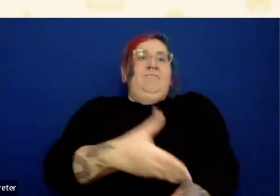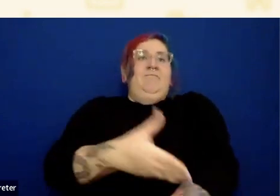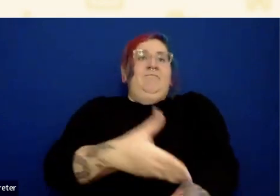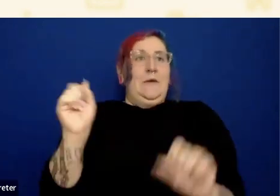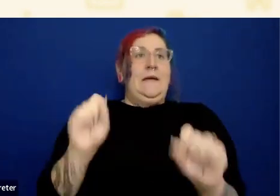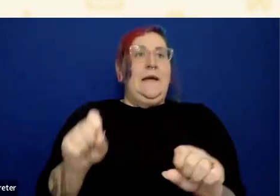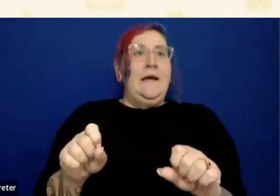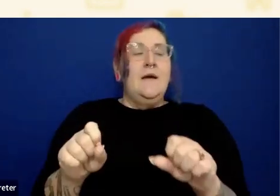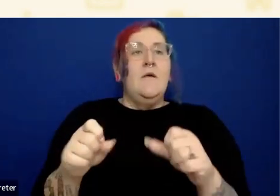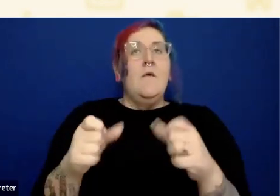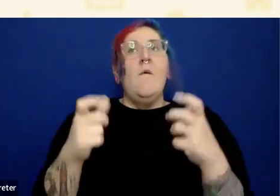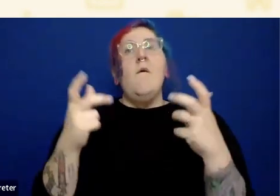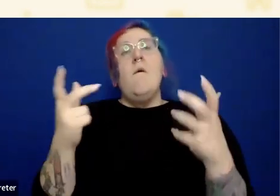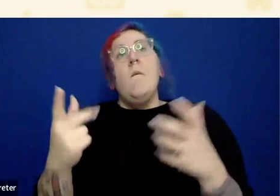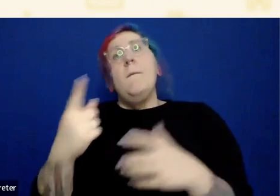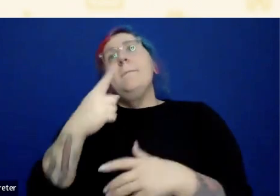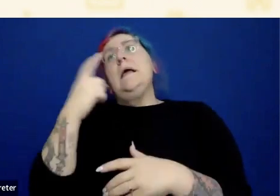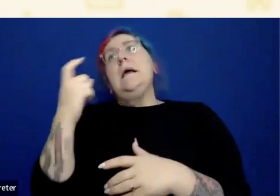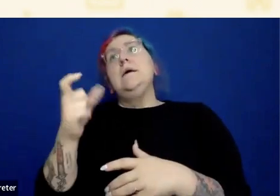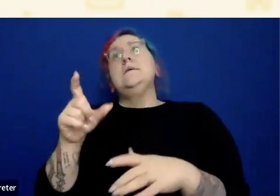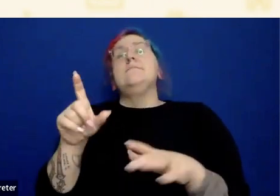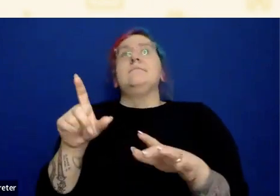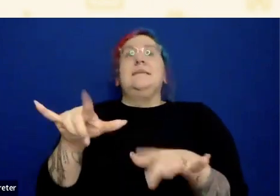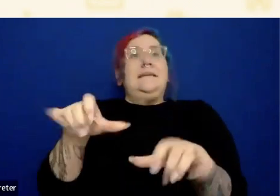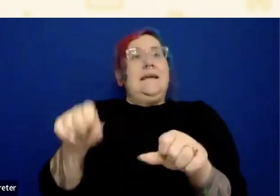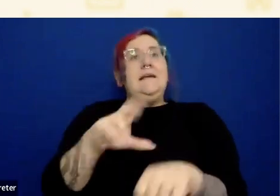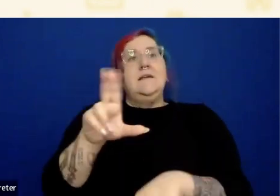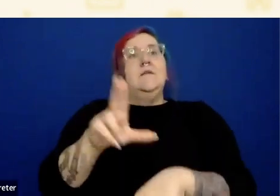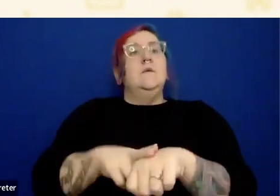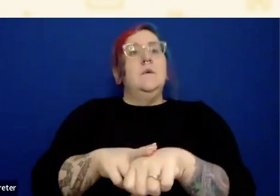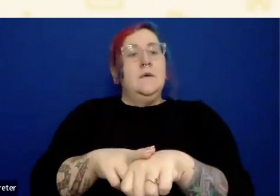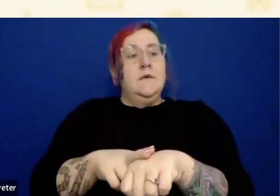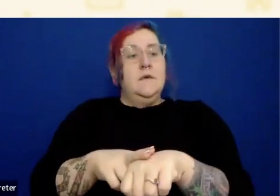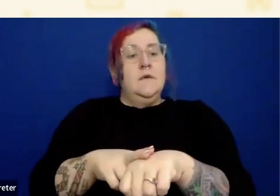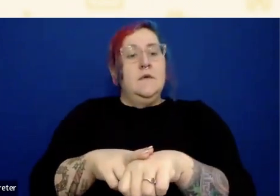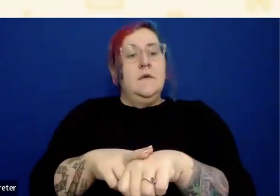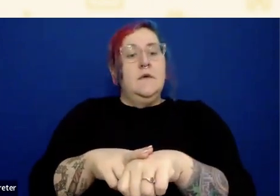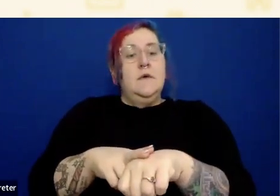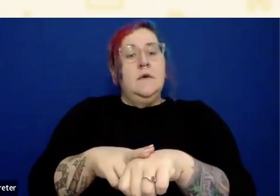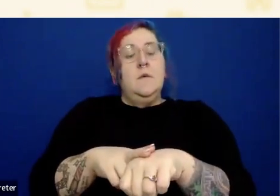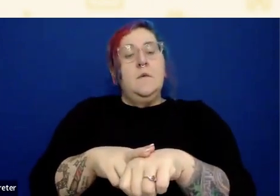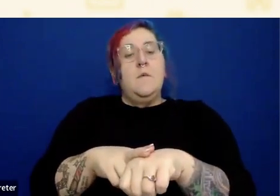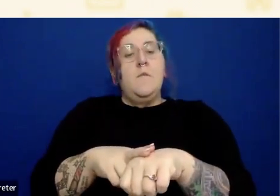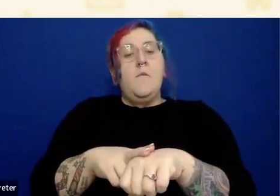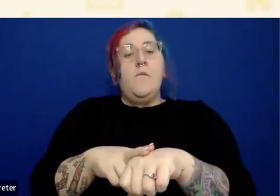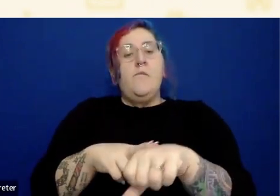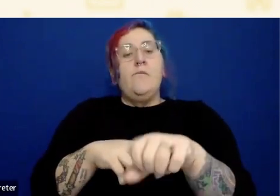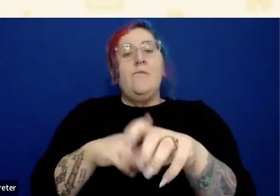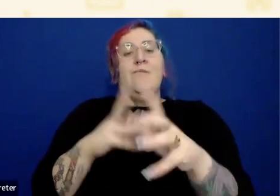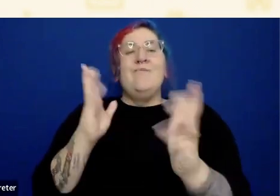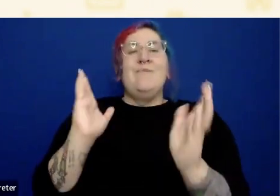Because there is this whole thing of the difference between something